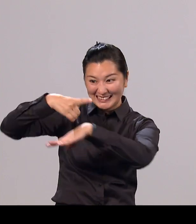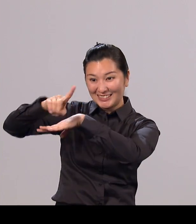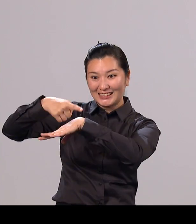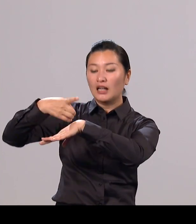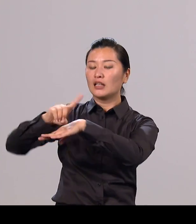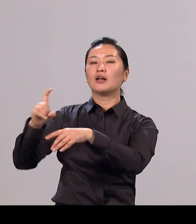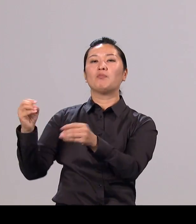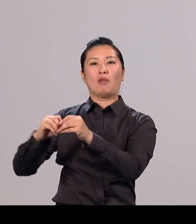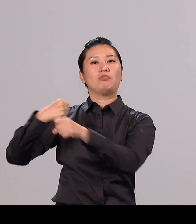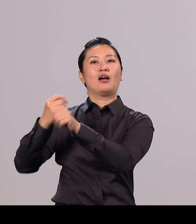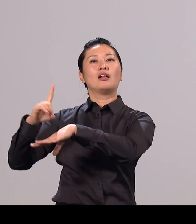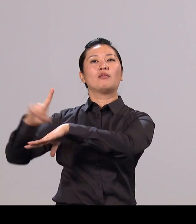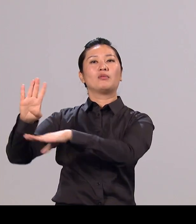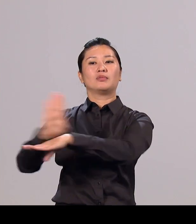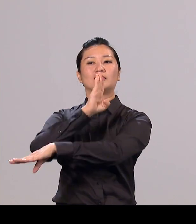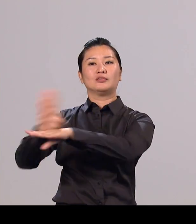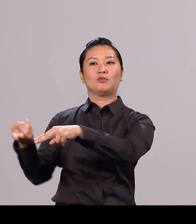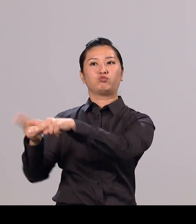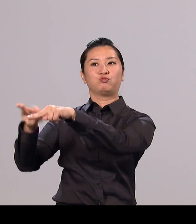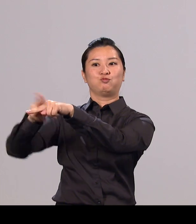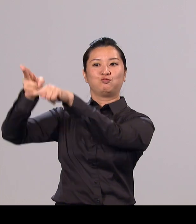And as a transport and financial hub,